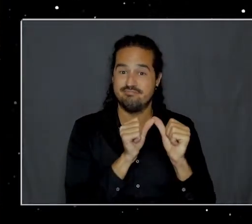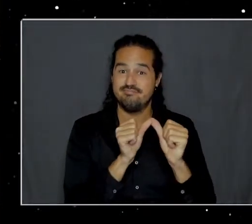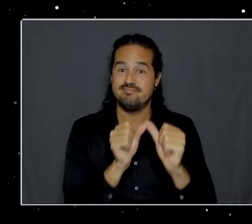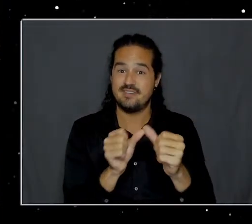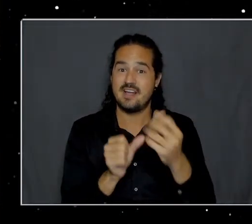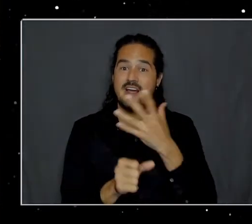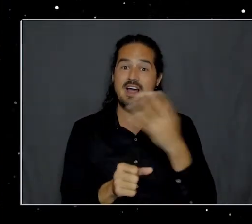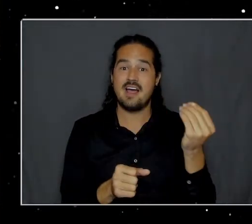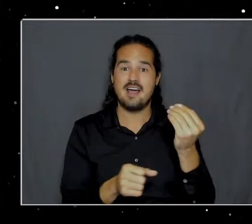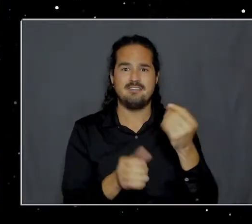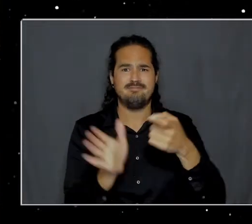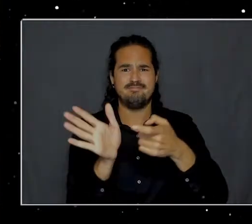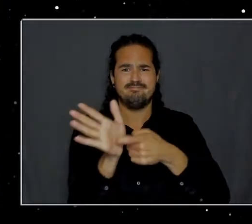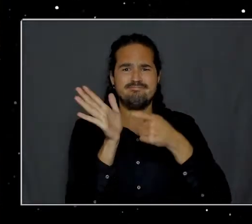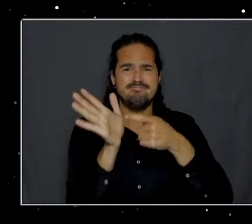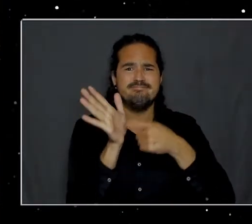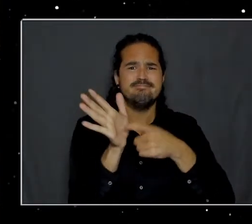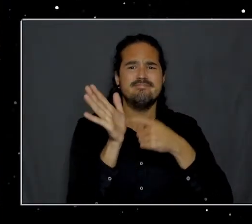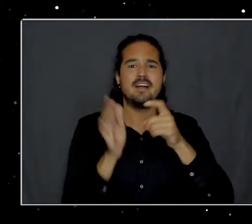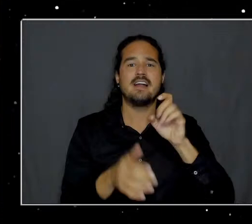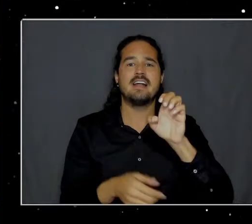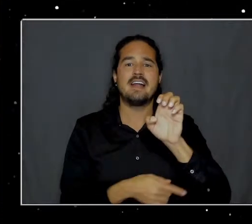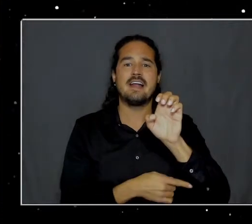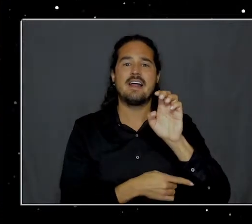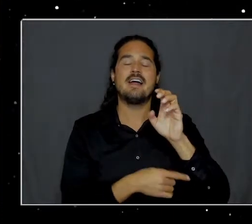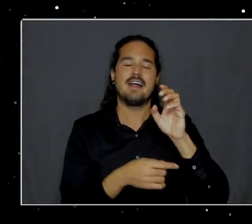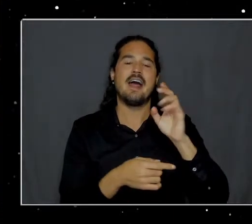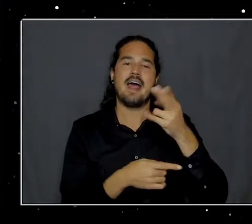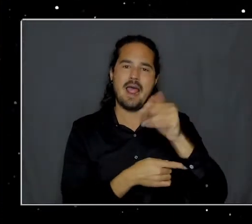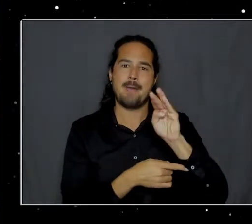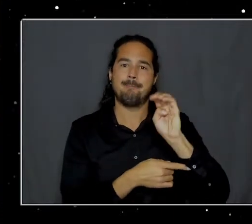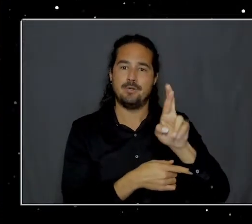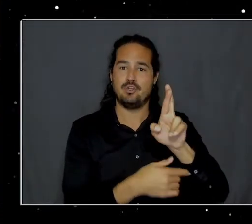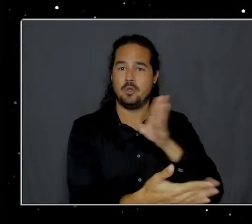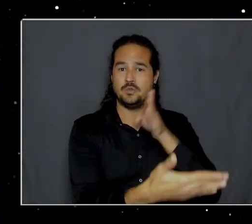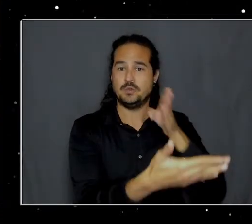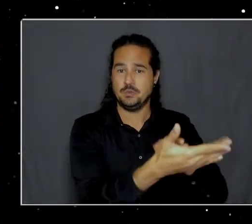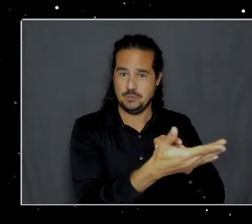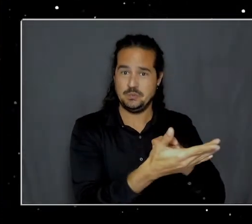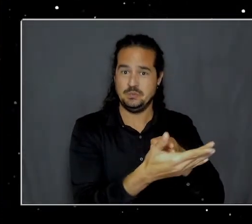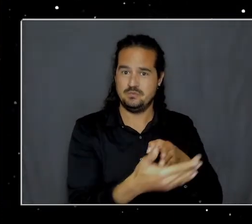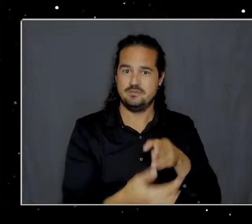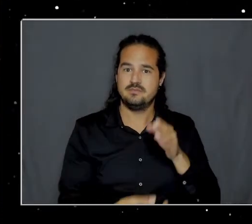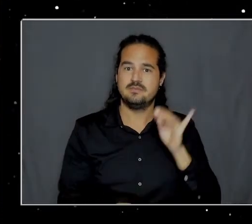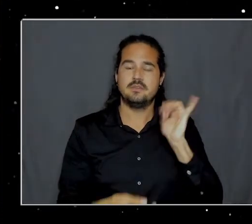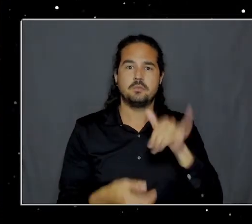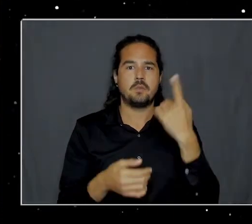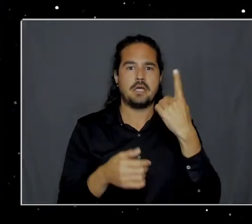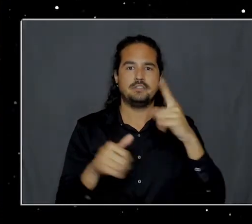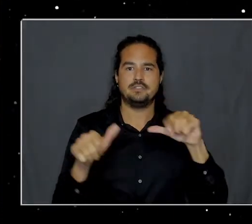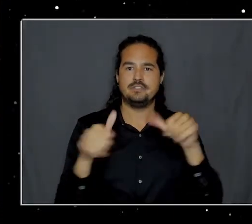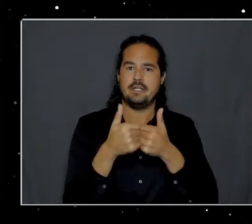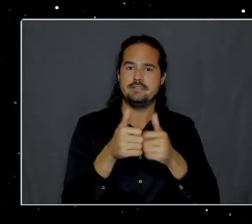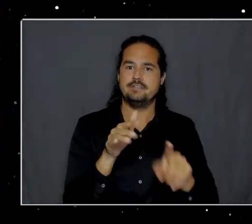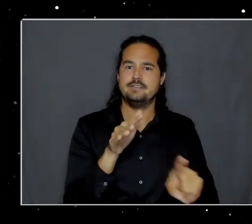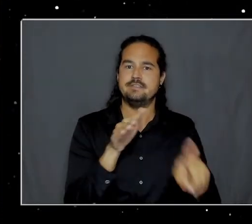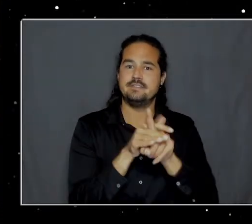OPPORTUNITY TO ACTUALLY CONTINUE WORKING AND ENFORCING THE HAMMER LAWSUIT. SO THE HAMMER LAWSUIT WAS A CHALLENGE THAT FRED BROUGHT TO